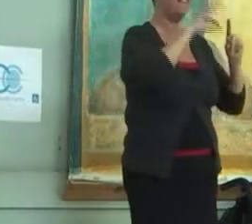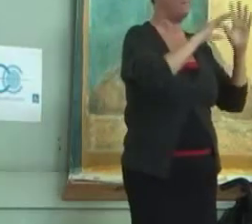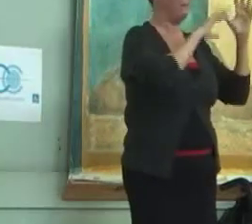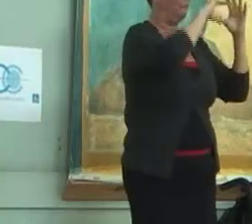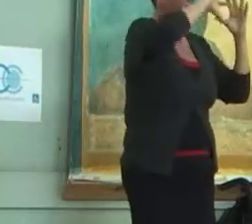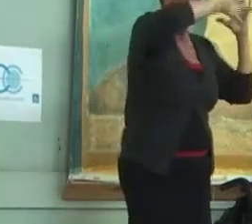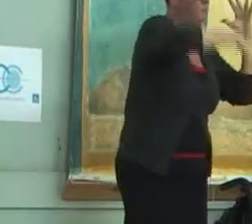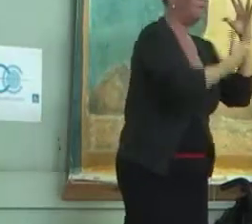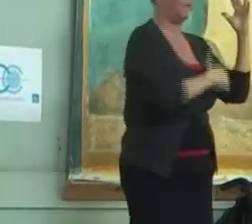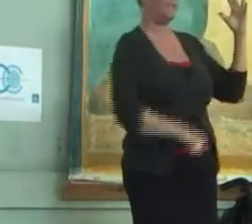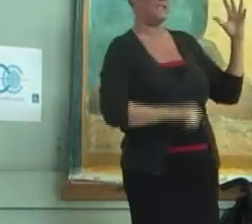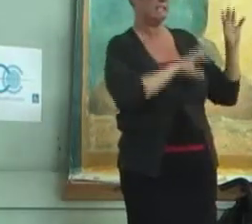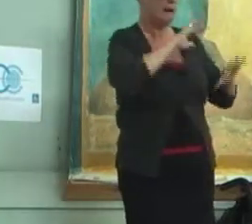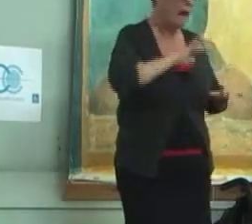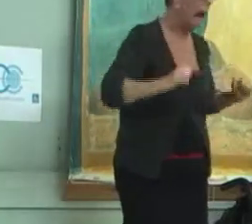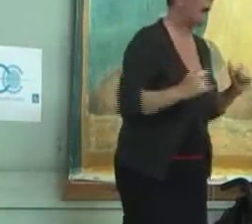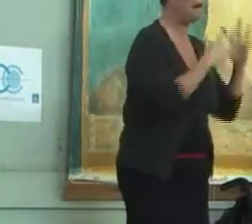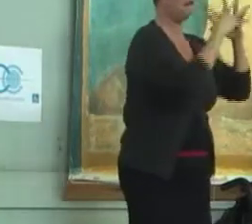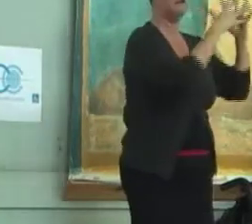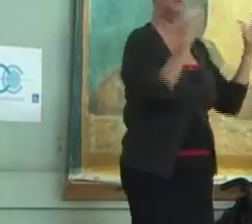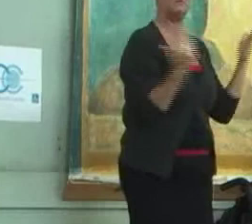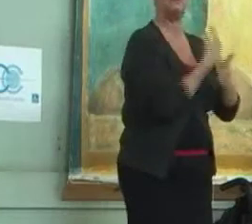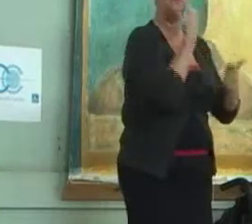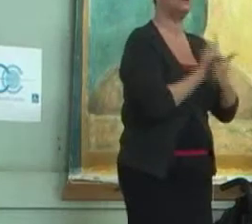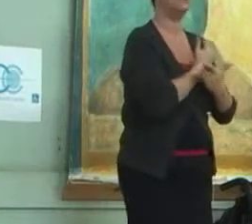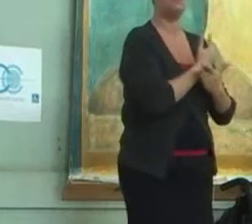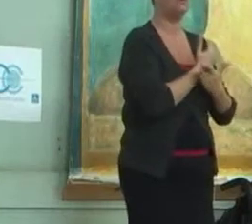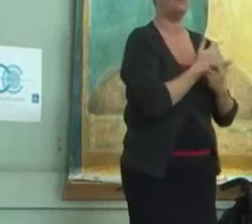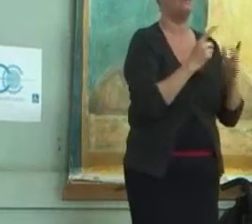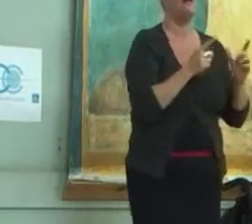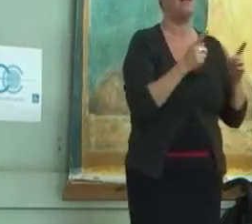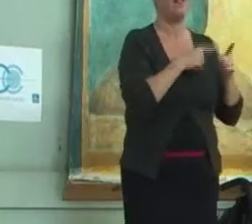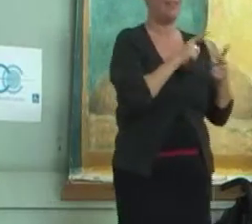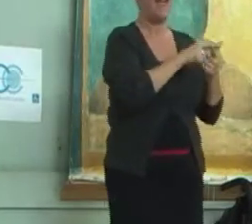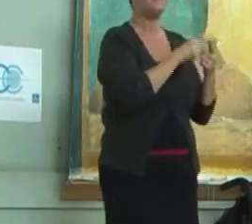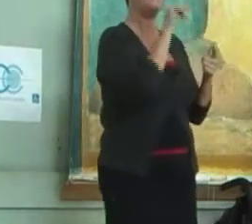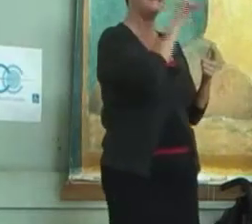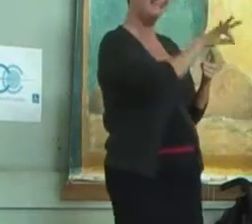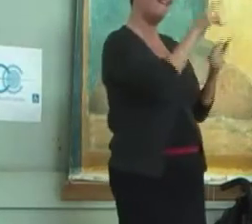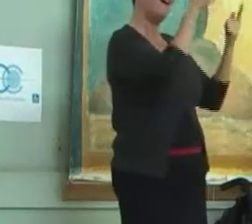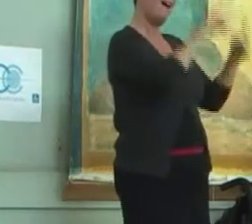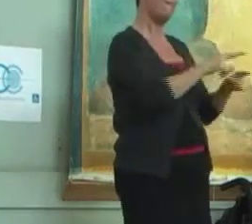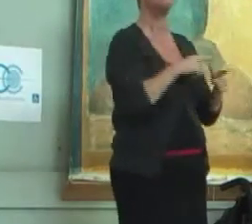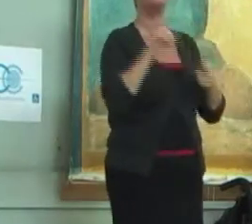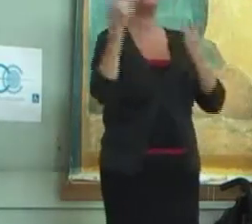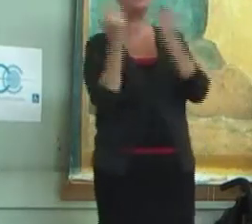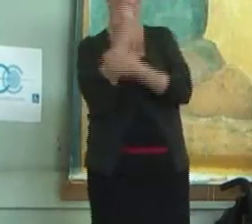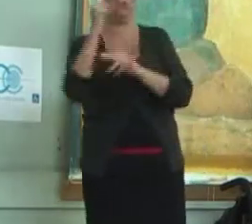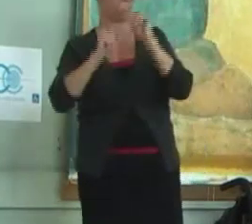then the new building code comes into effect and they have to be accessible. Okay? But if you give me those addresses,